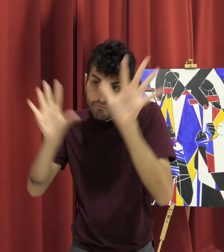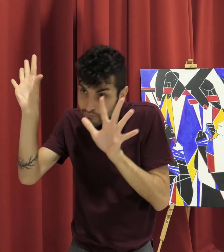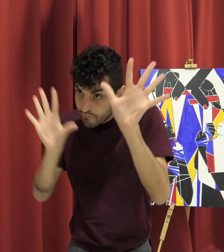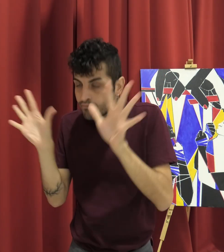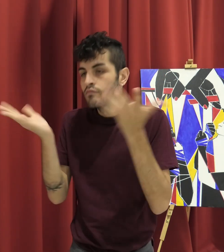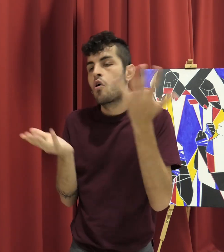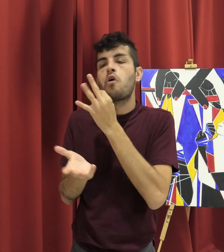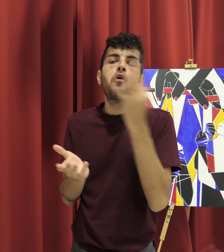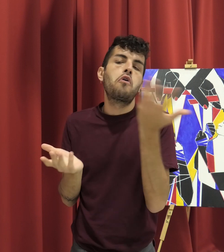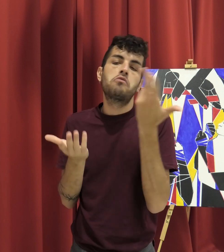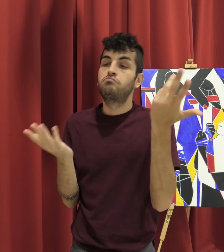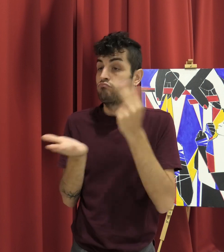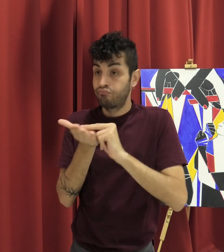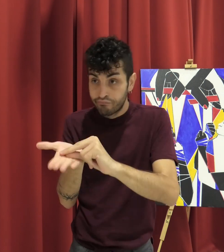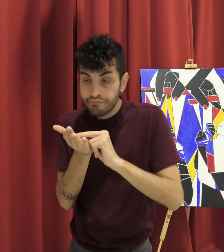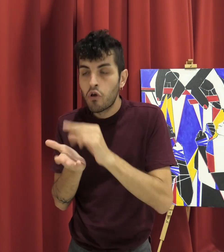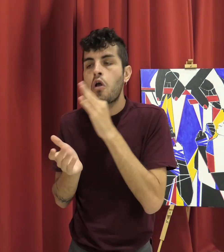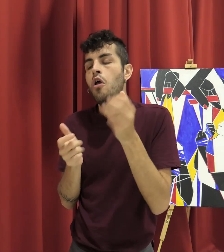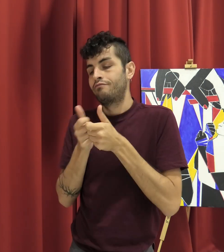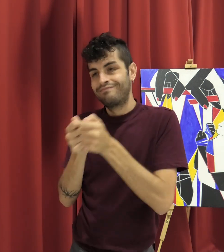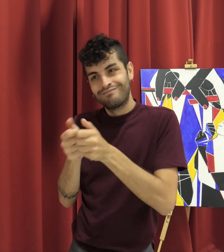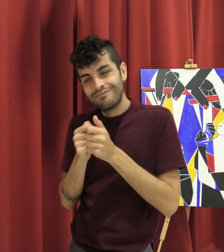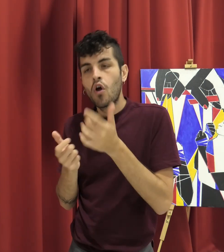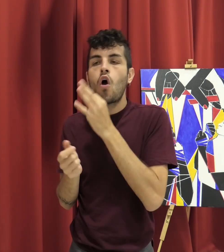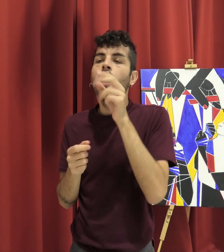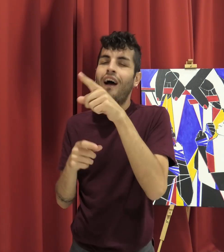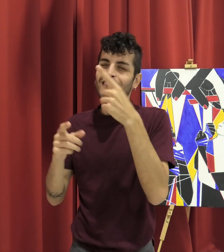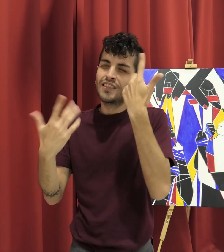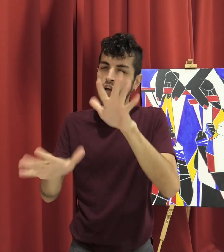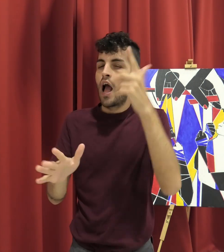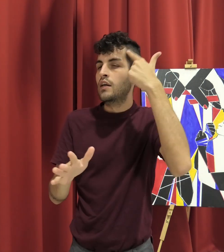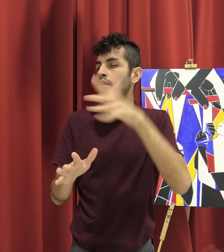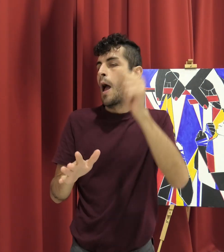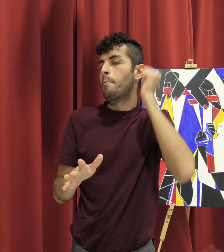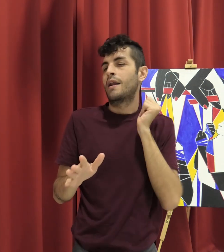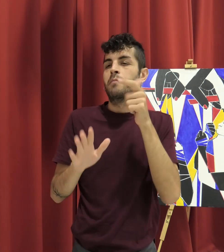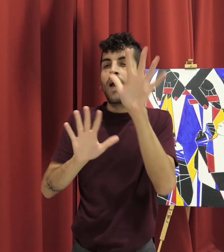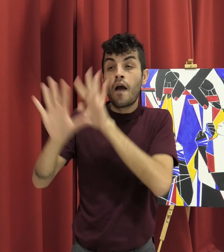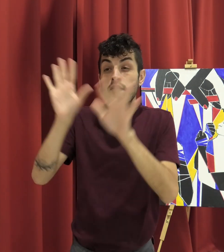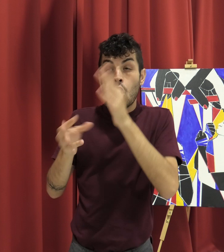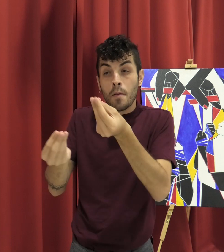When we meet in person to communicate I use some mimic-gesture communication or writing on paper or on the phone or if I have already provided all the information